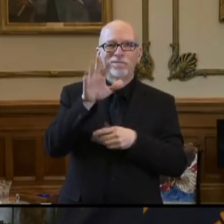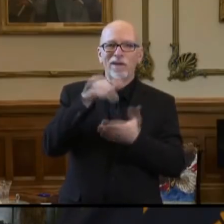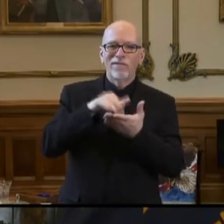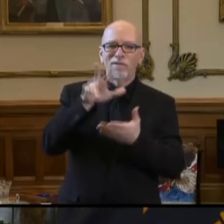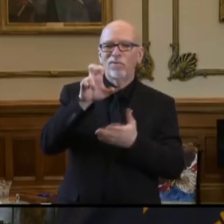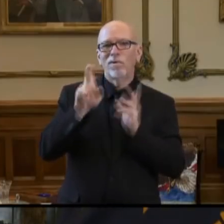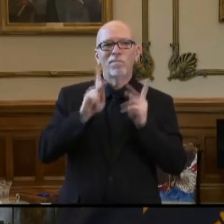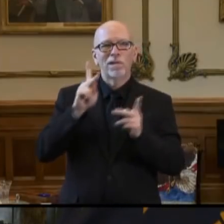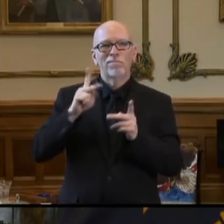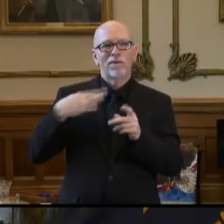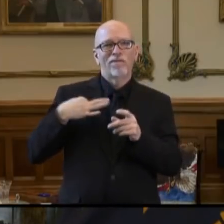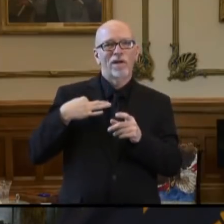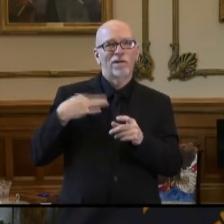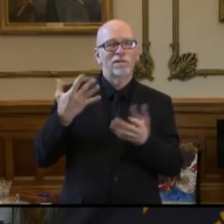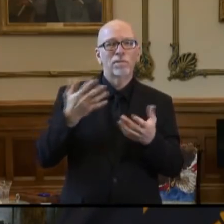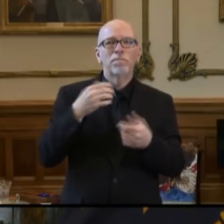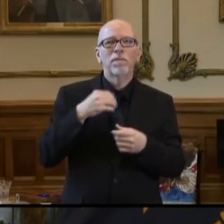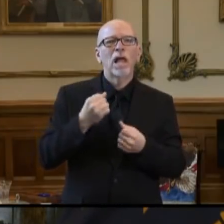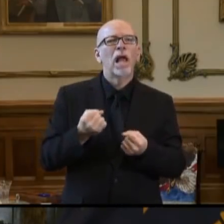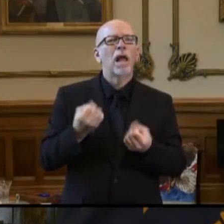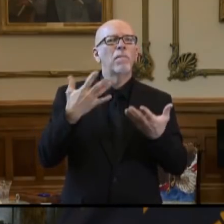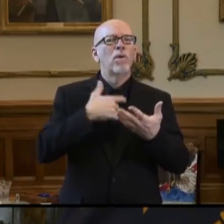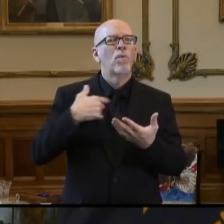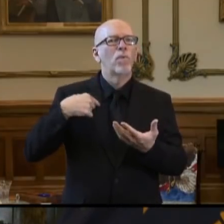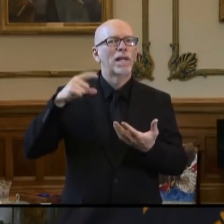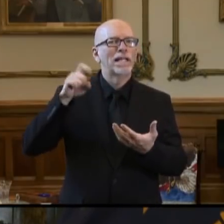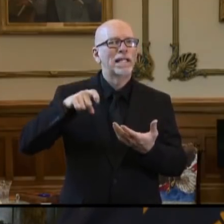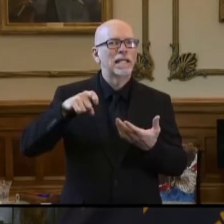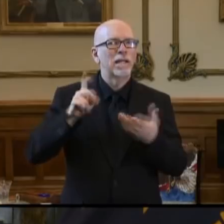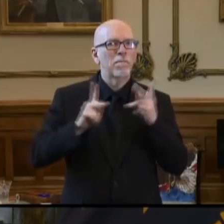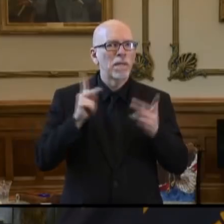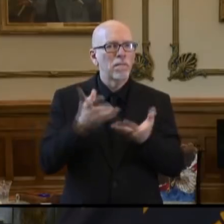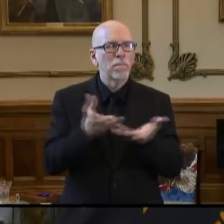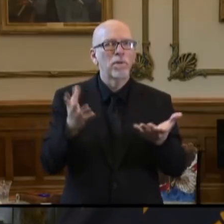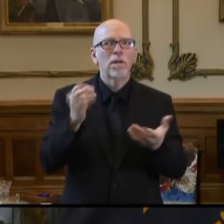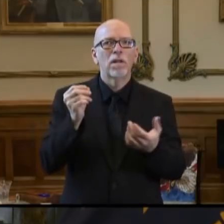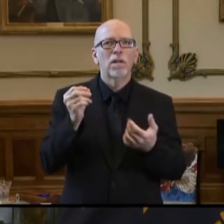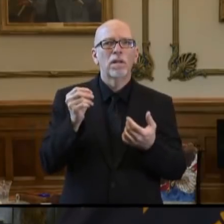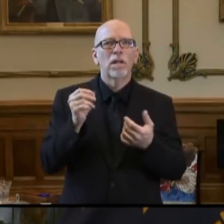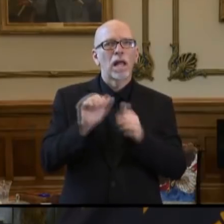RANGE? AND THEN SECONDLY IN TERMS OF PERSONNEL. FIFTY THREE HUNDRED PEOPLE COMING FORWARD.